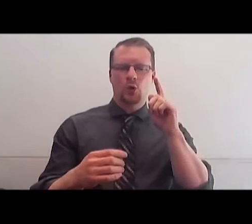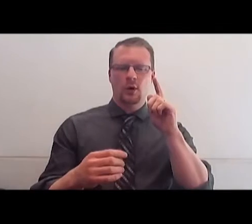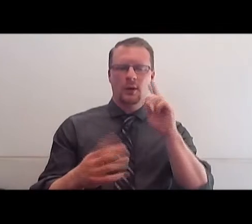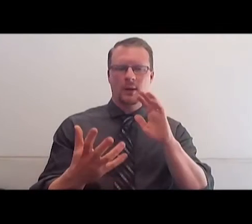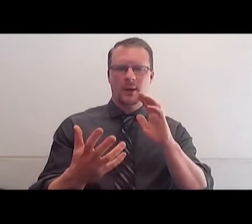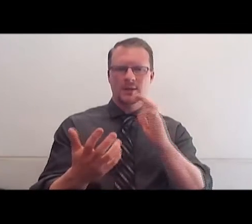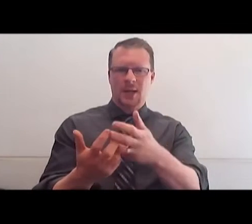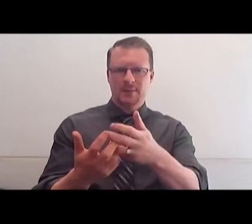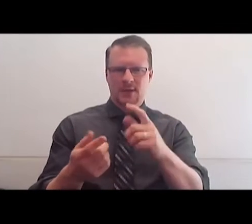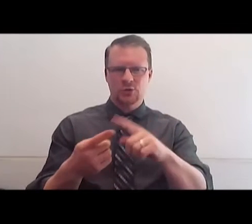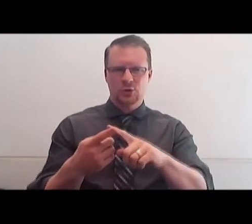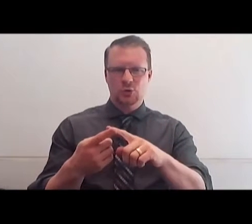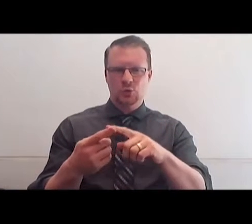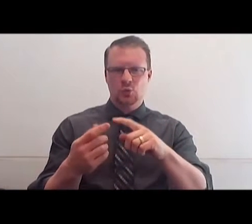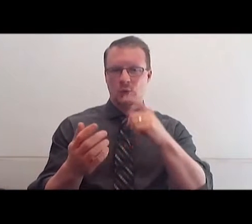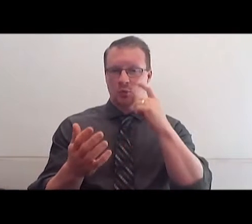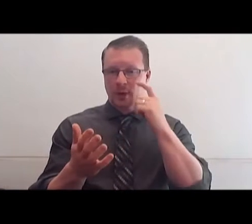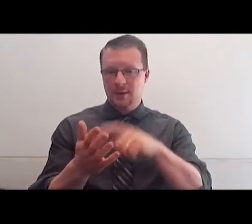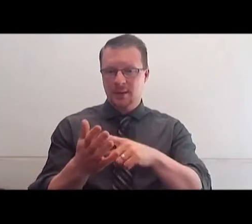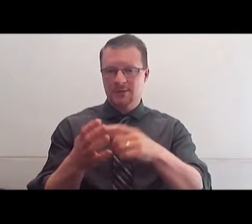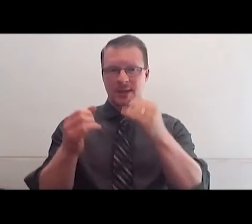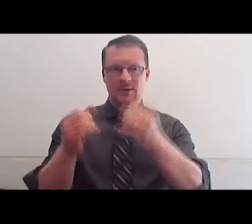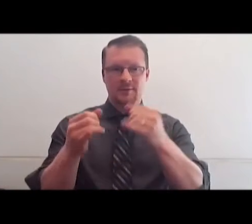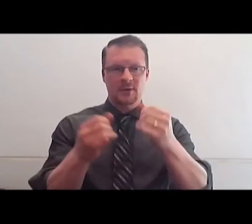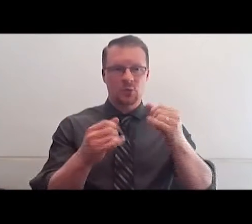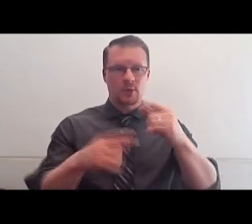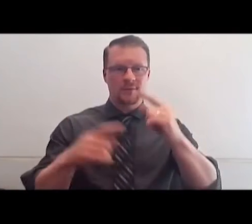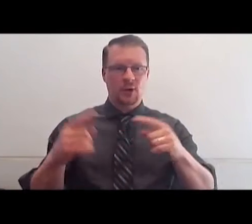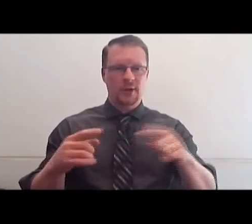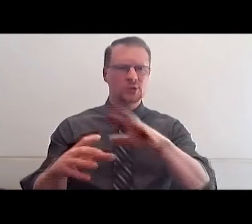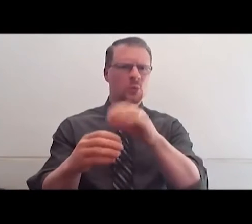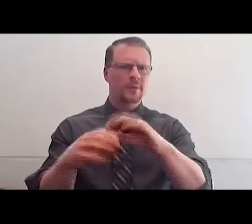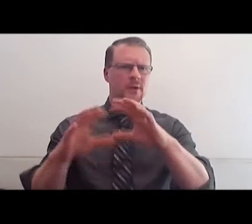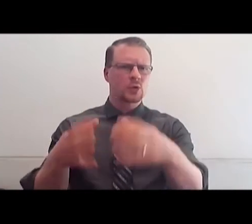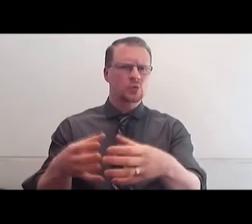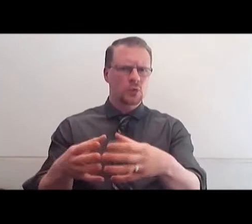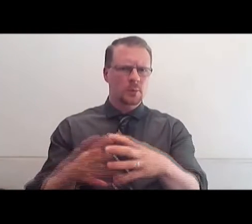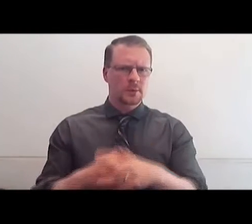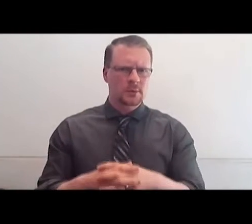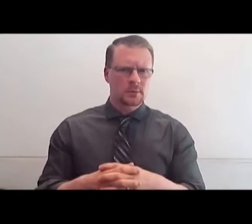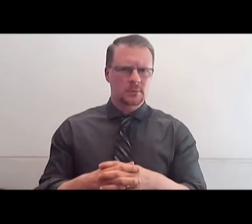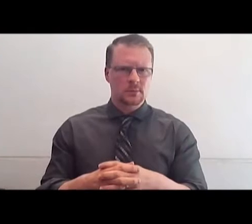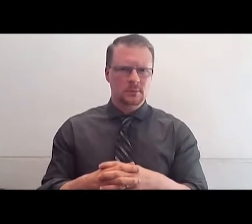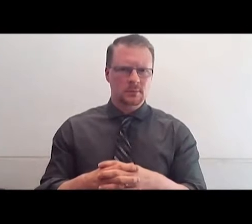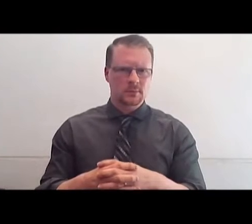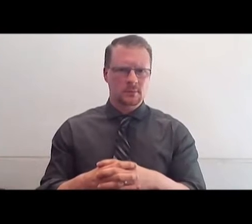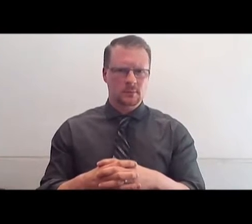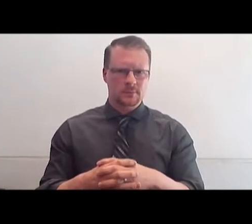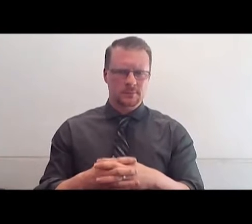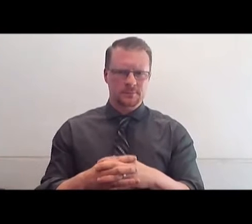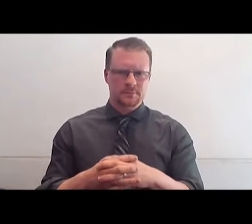The concept of cultural humility allows us to adapt to and recognize individual variation within groups.